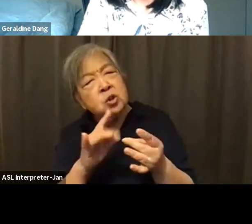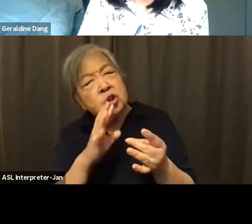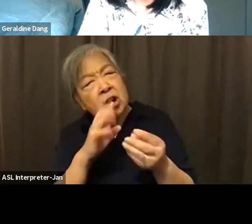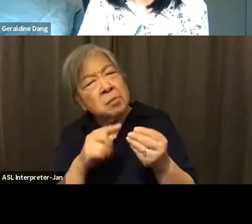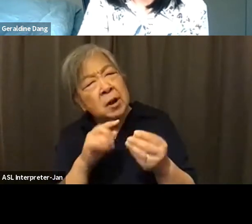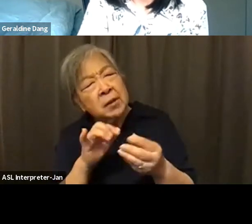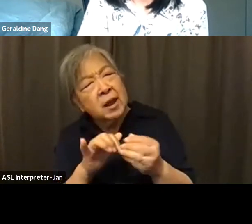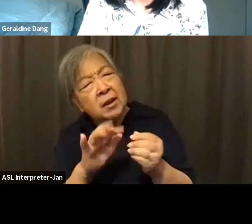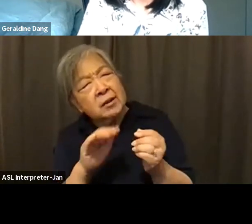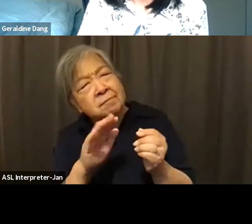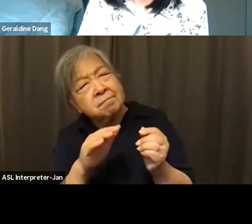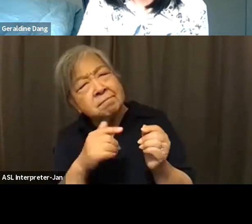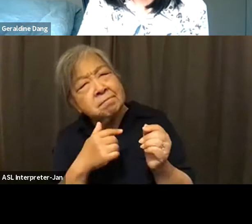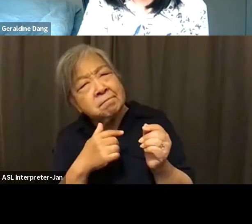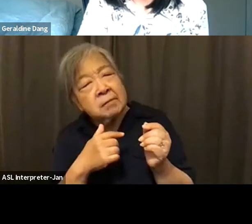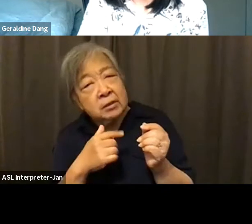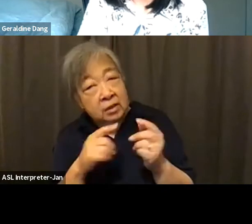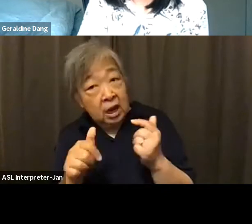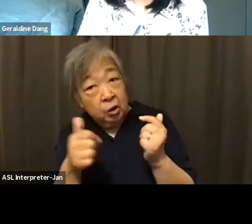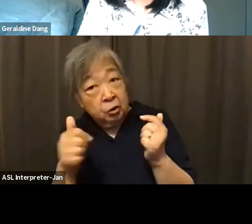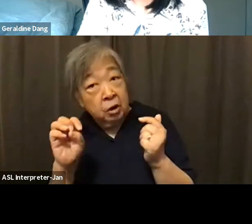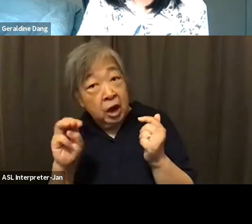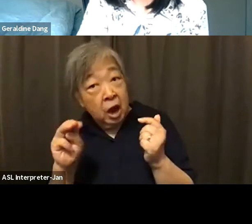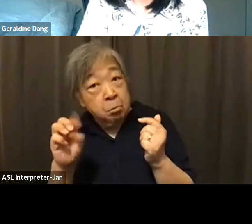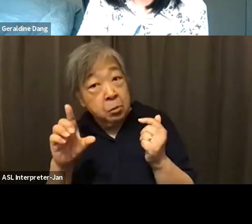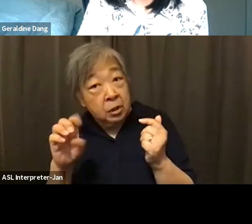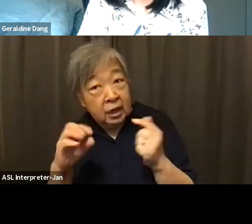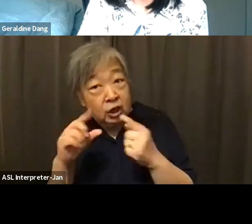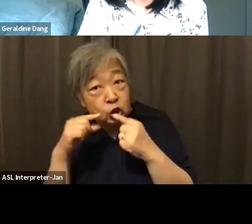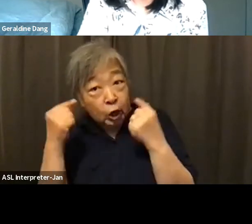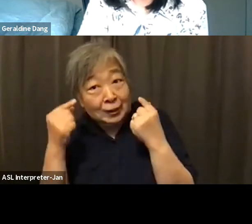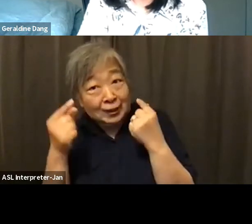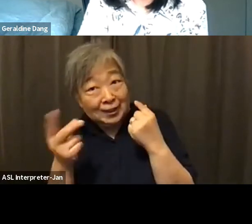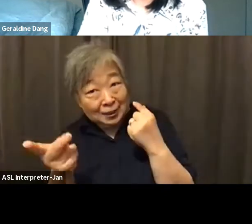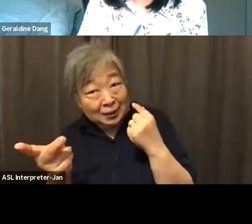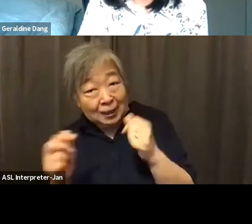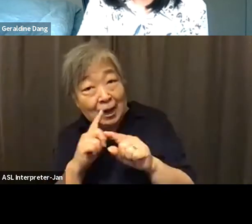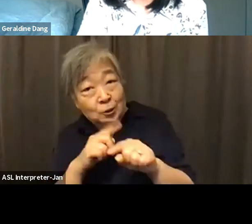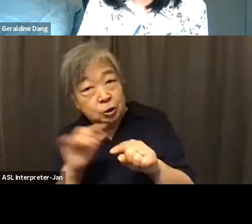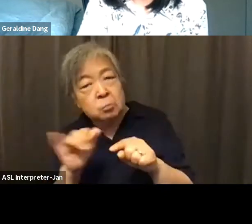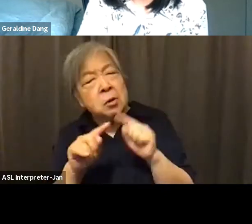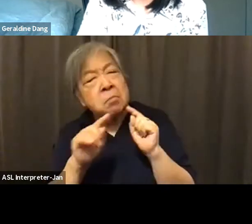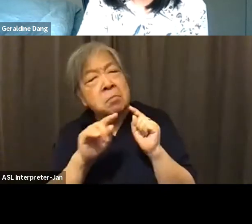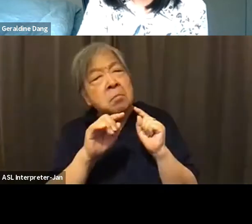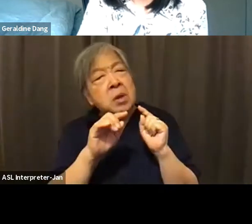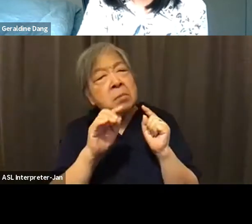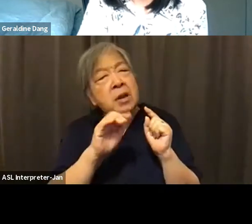And I'll ask this of Emely and Geraldine also but maybe Istou you could start us off.